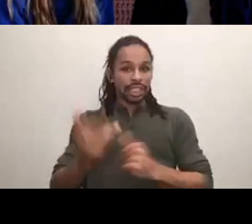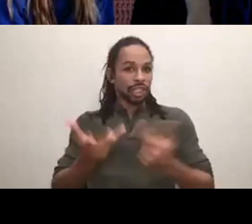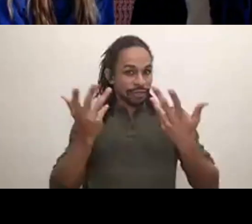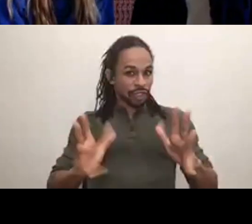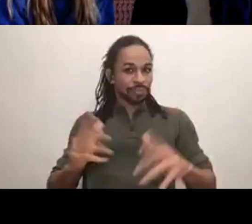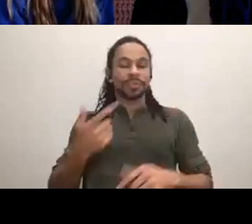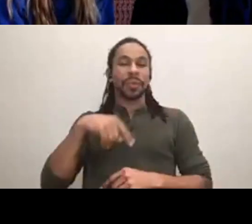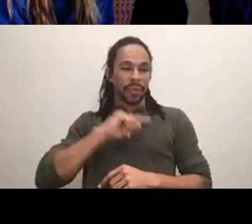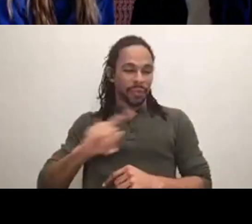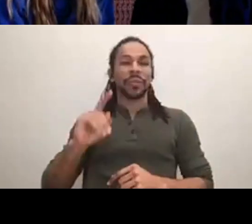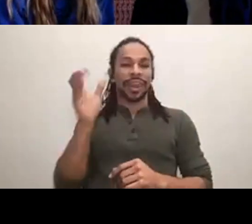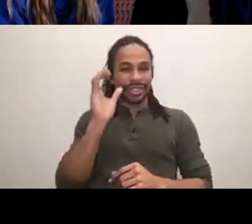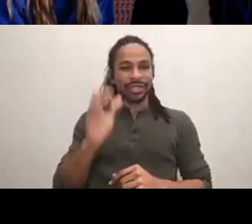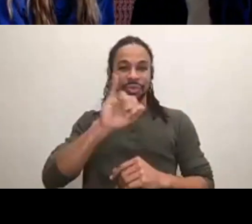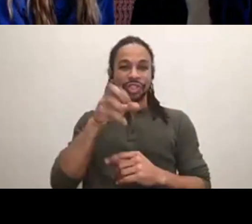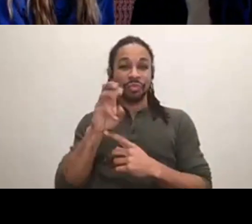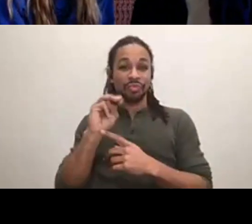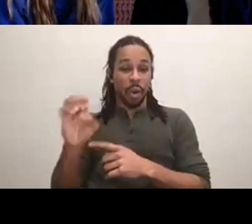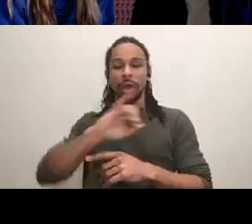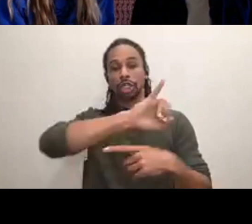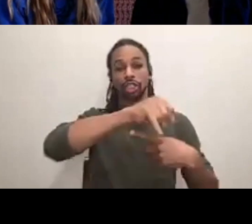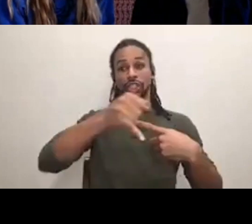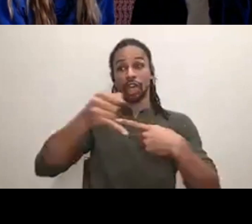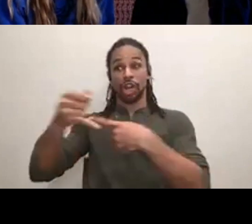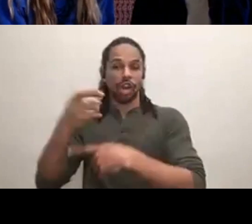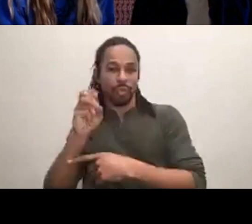with tightly crimped edges. It rests on top of a wooden surface with a metal pie serving